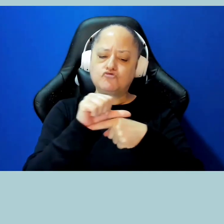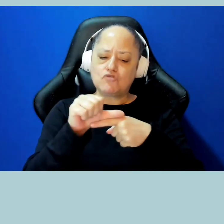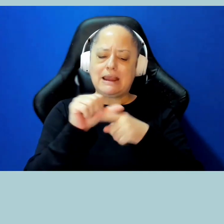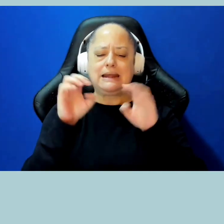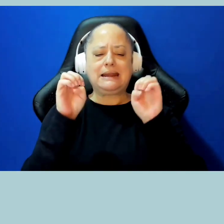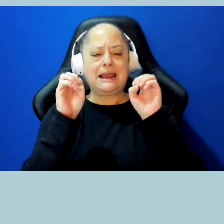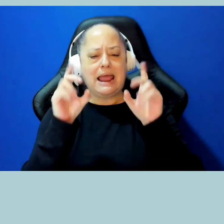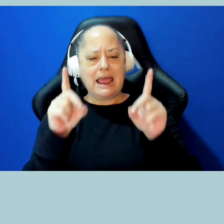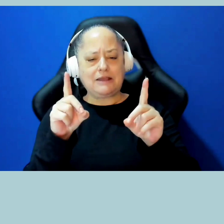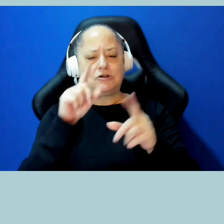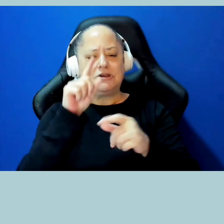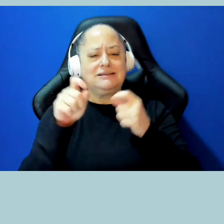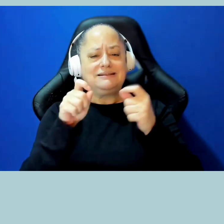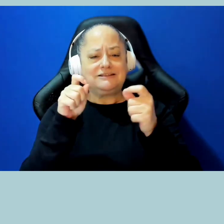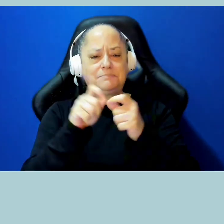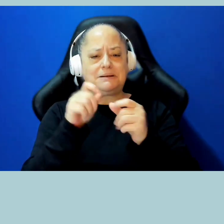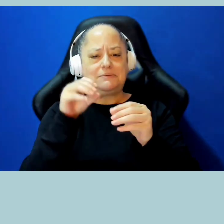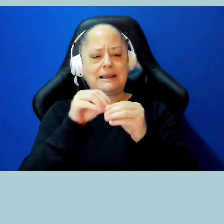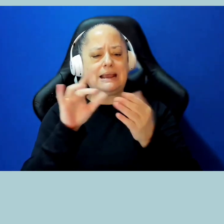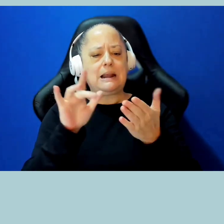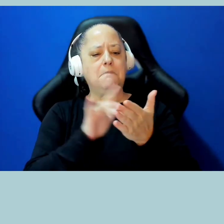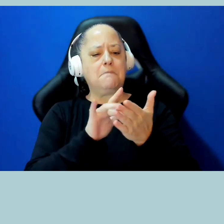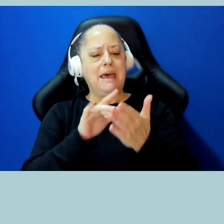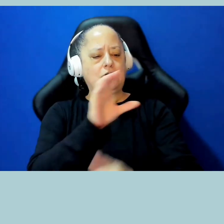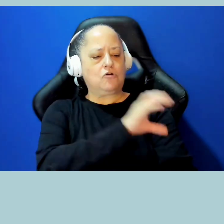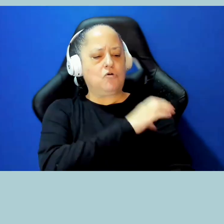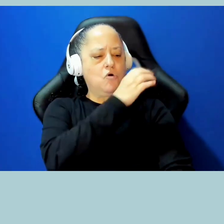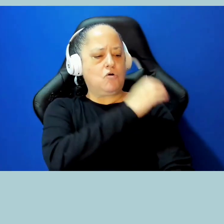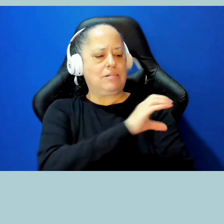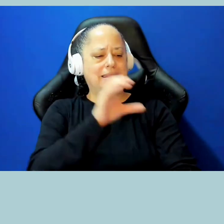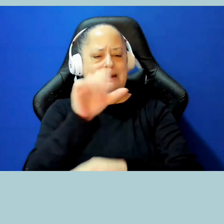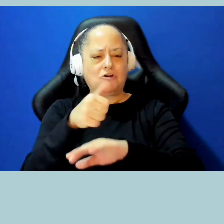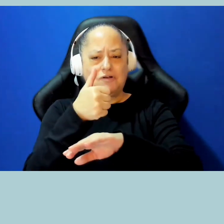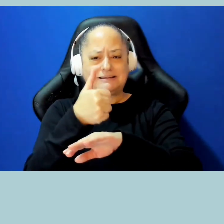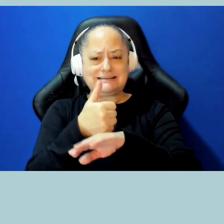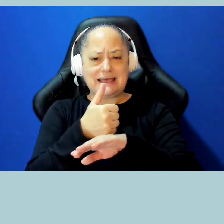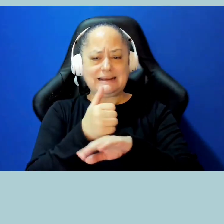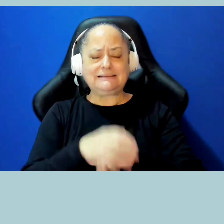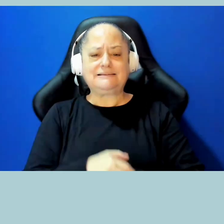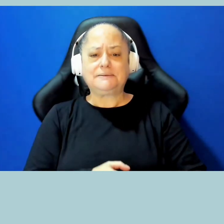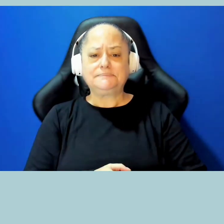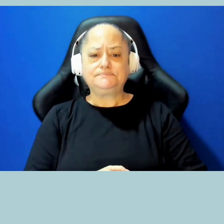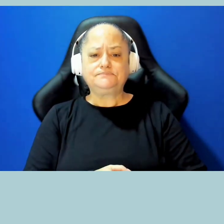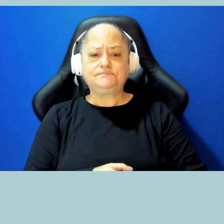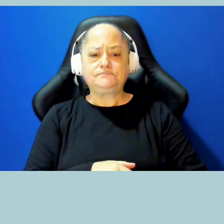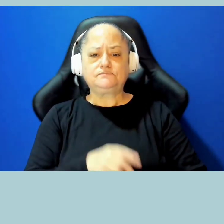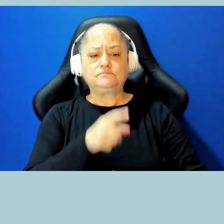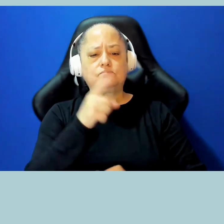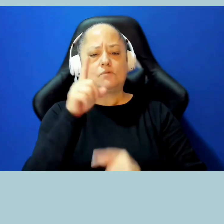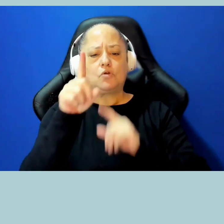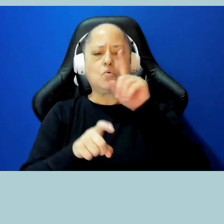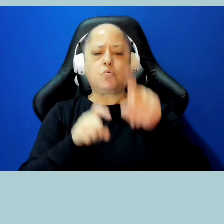particularly in medical or clinical settings as well. And there's questions about how do we train more